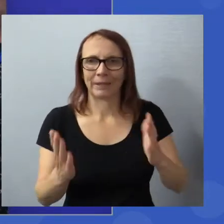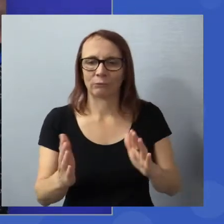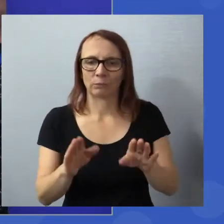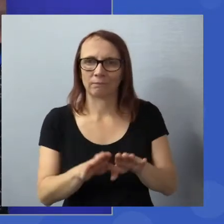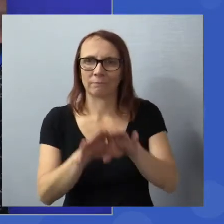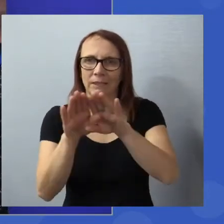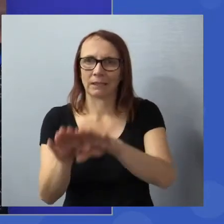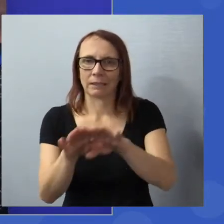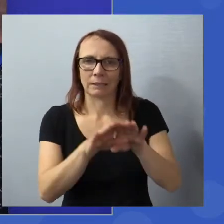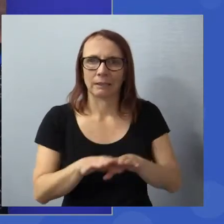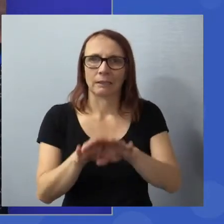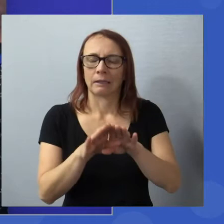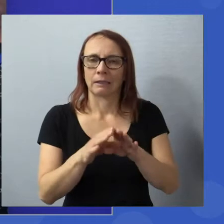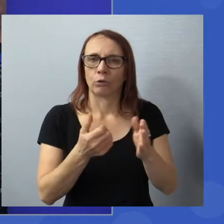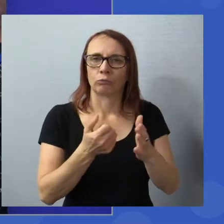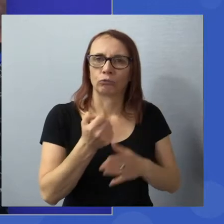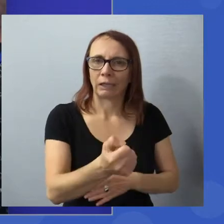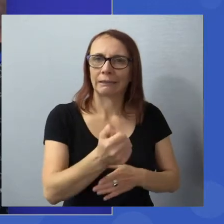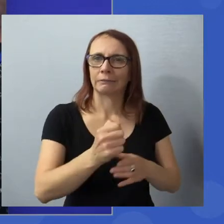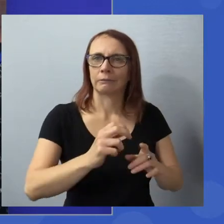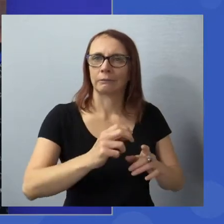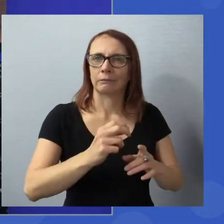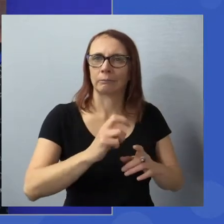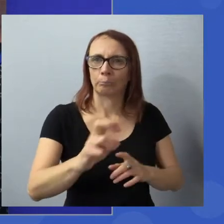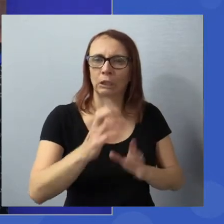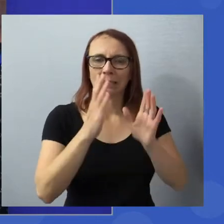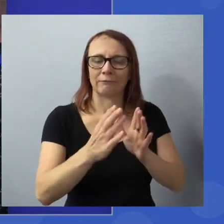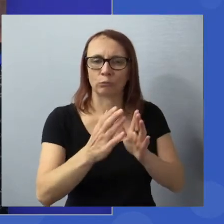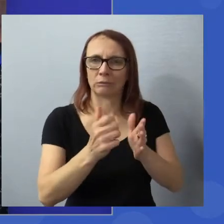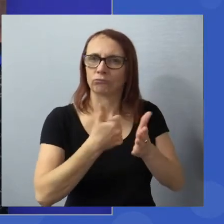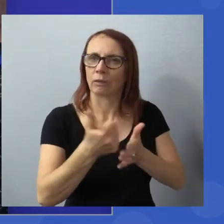reliable trains reliable buses etc we thought this was quite a pragmatic